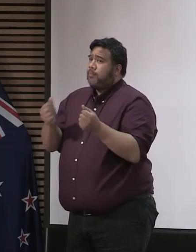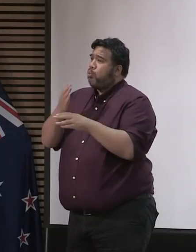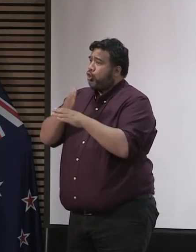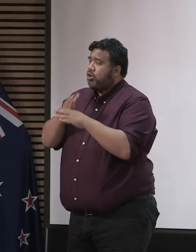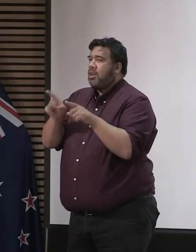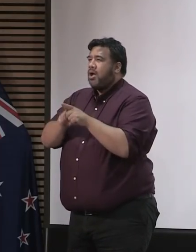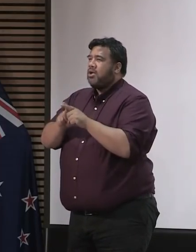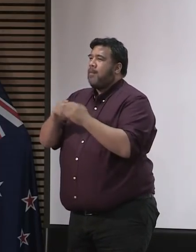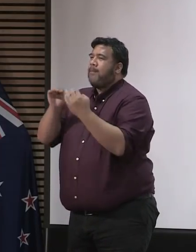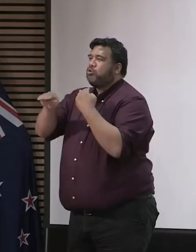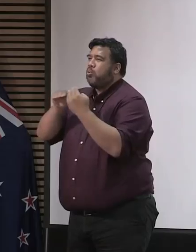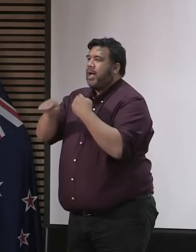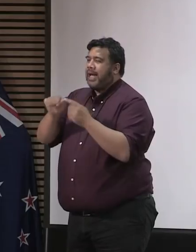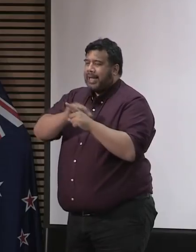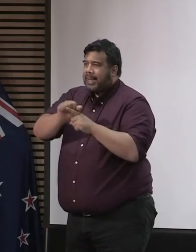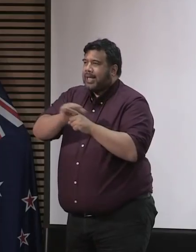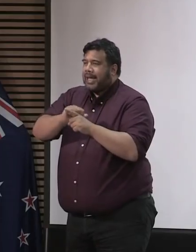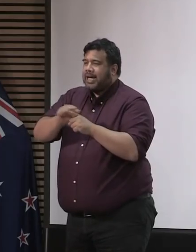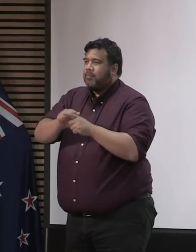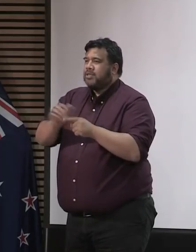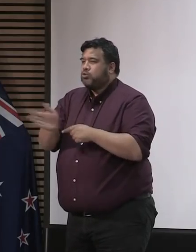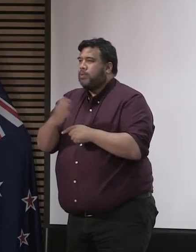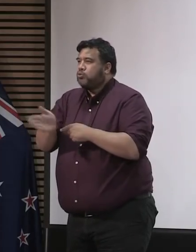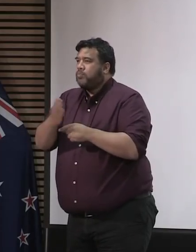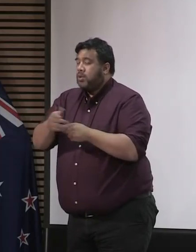resume under level 3 but with strict health and safety protocols.